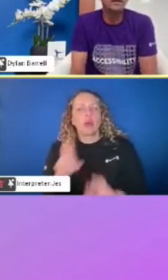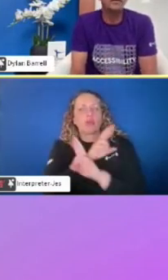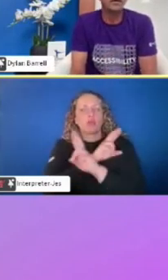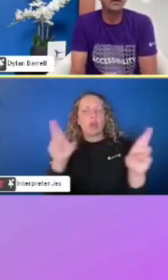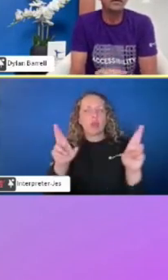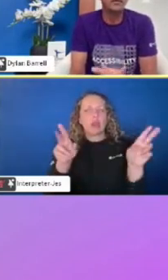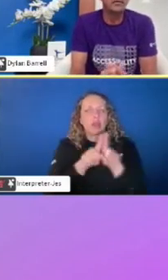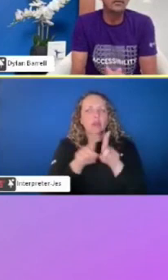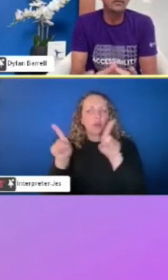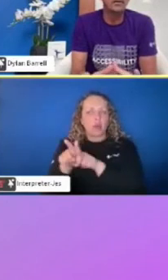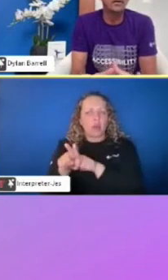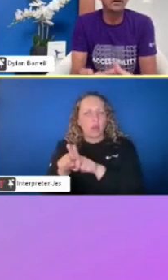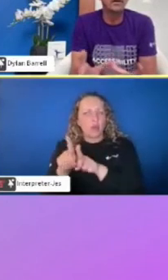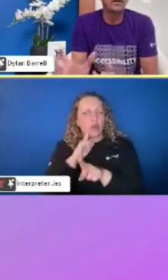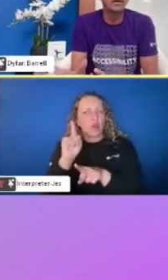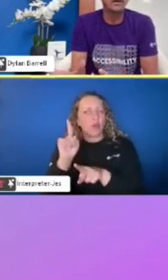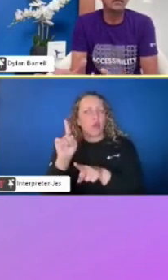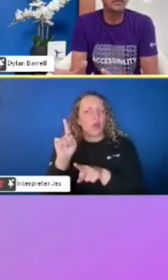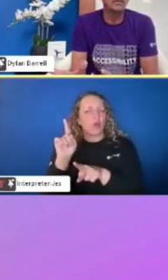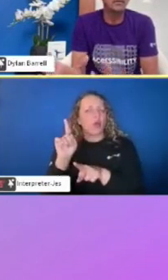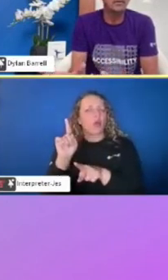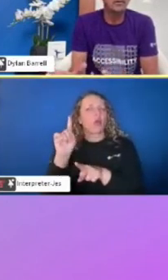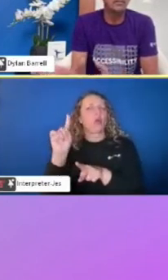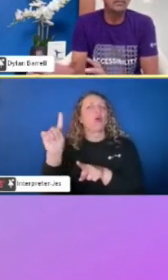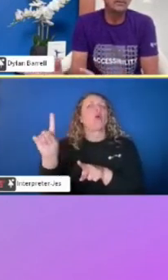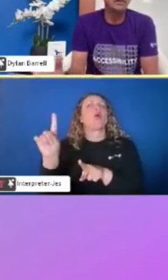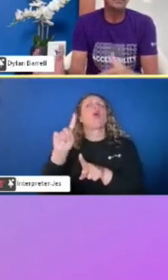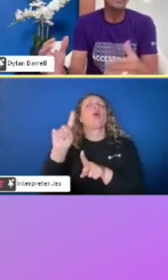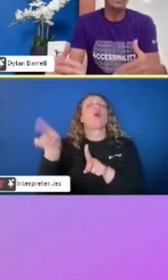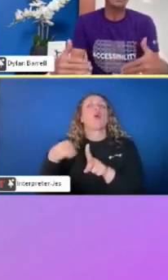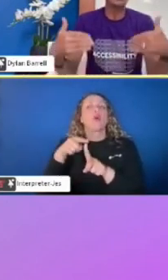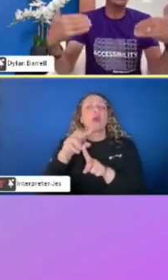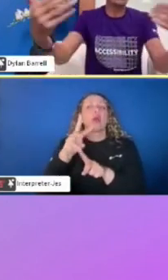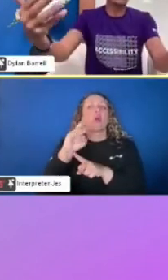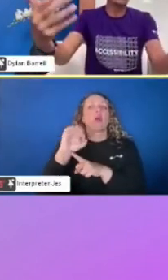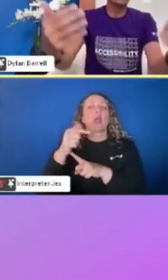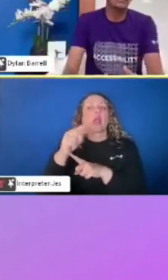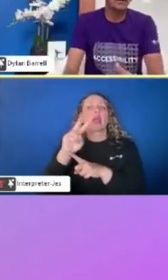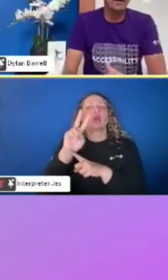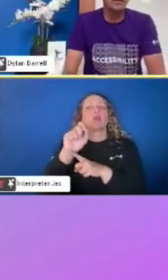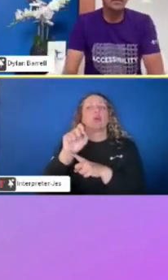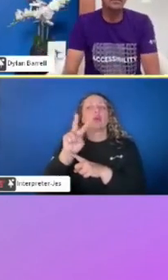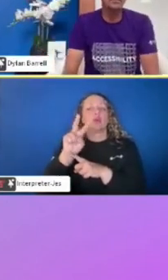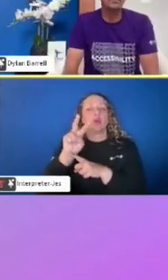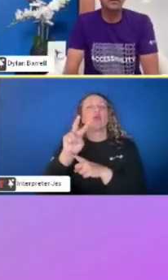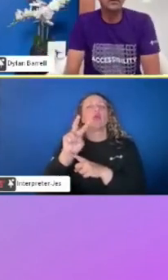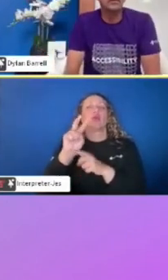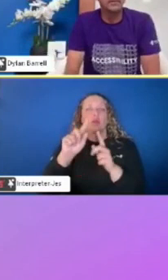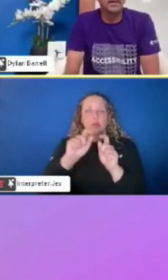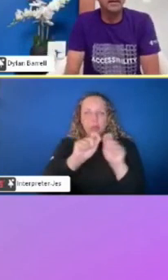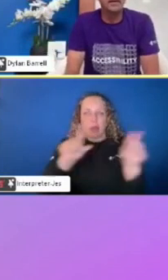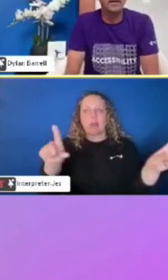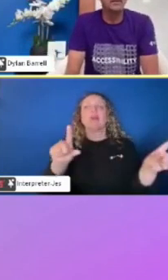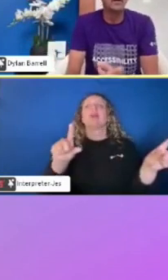So as soon as WCAG 2.2 course is published, our course content for WCAG 2.2 will also be made available